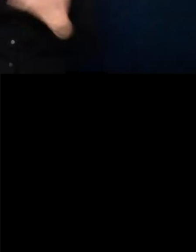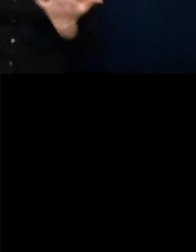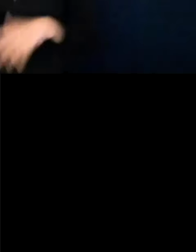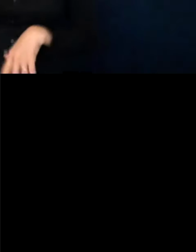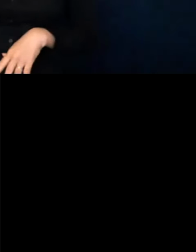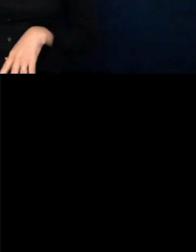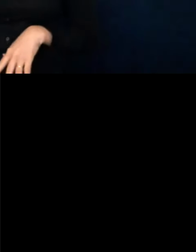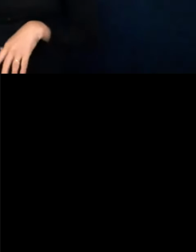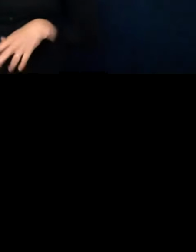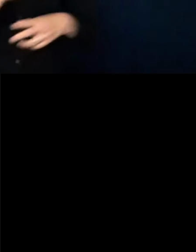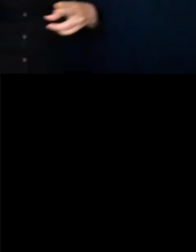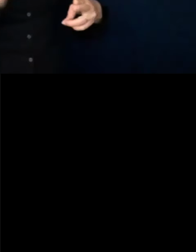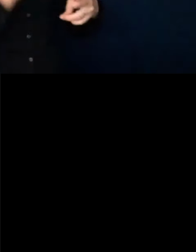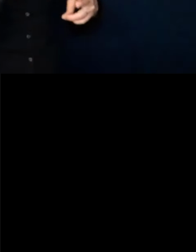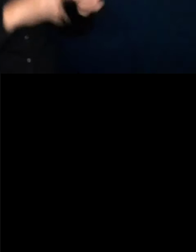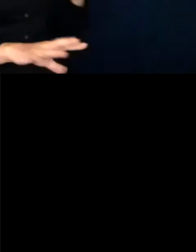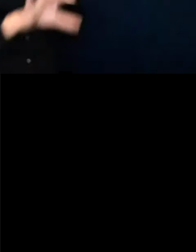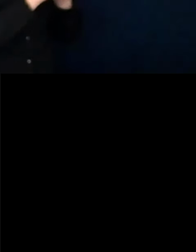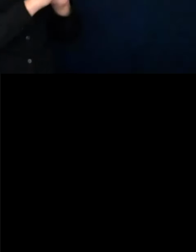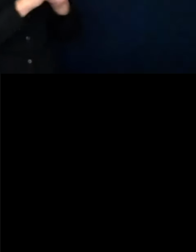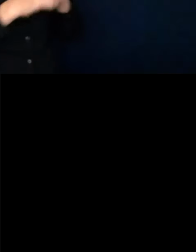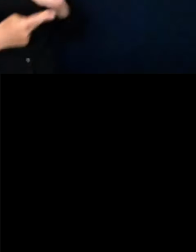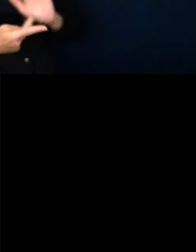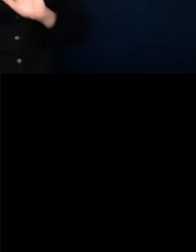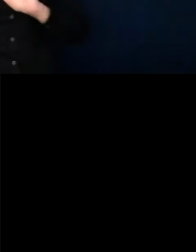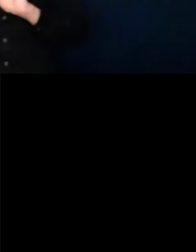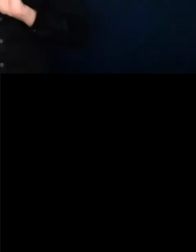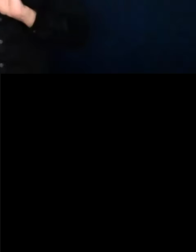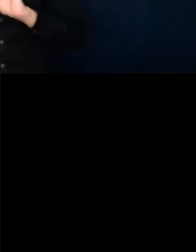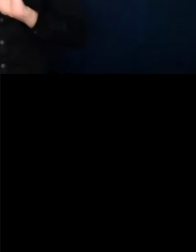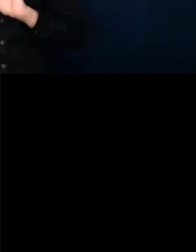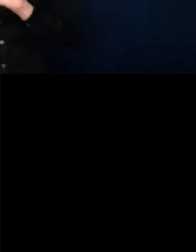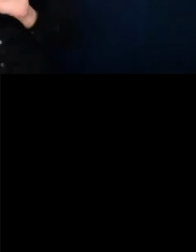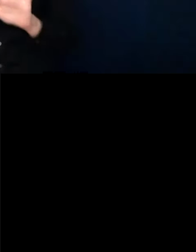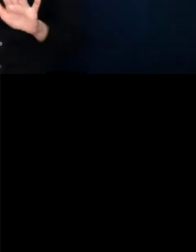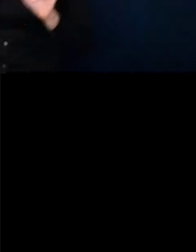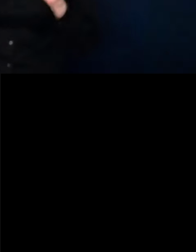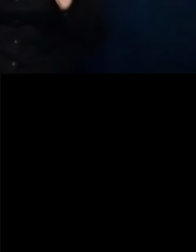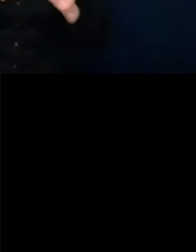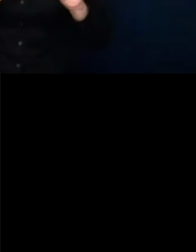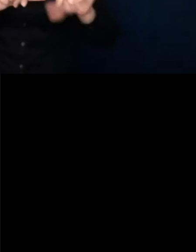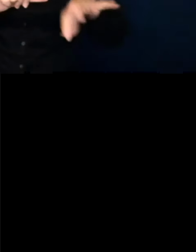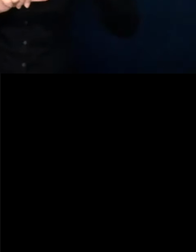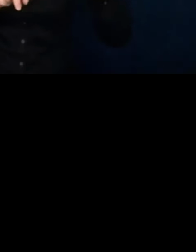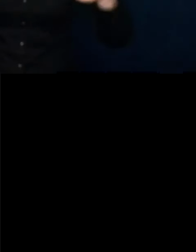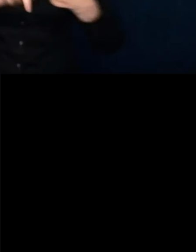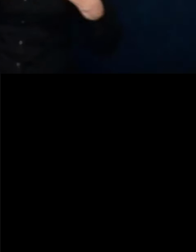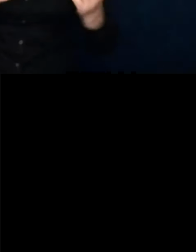gets chosen in more than one, we'll choose until there's a unique name. Does that make sense?